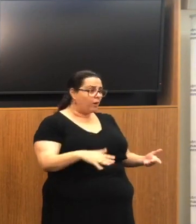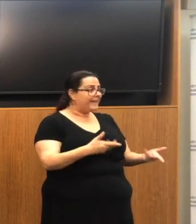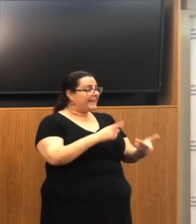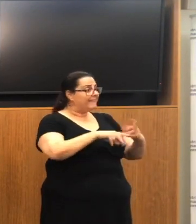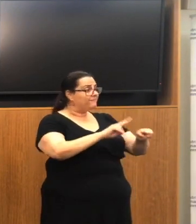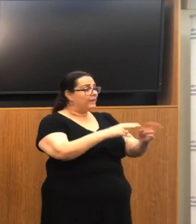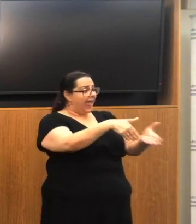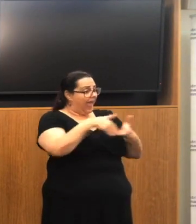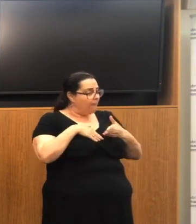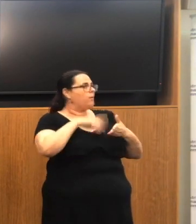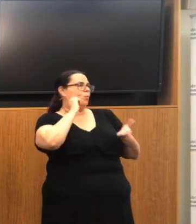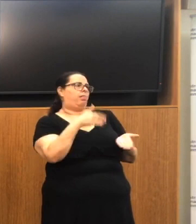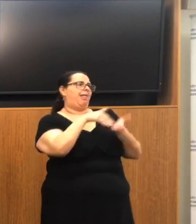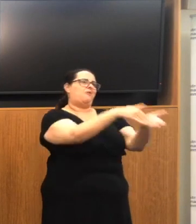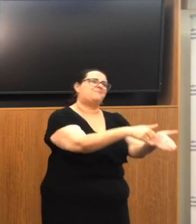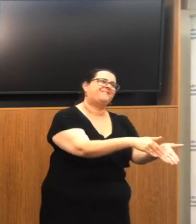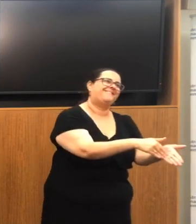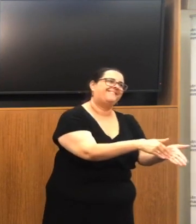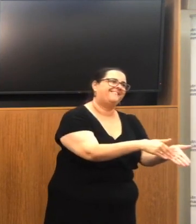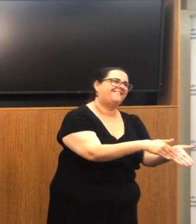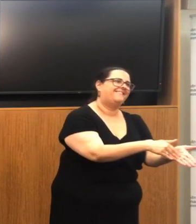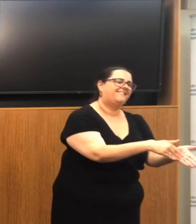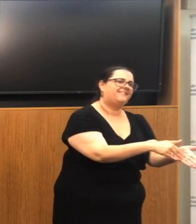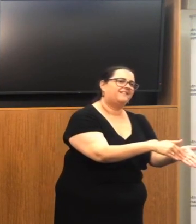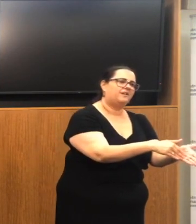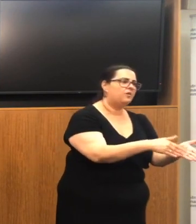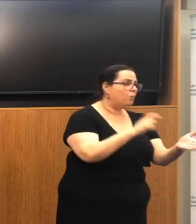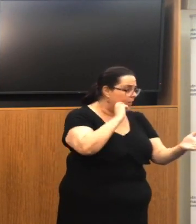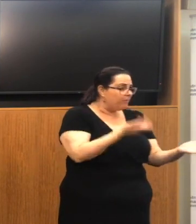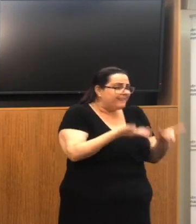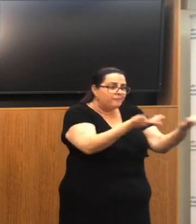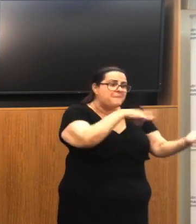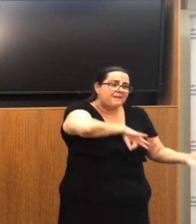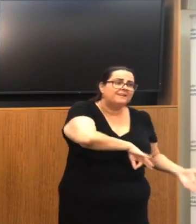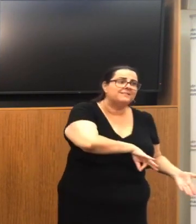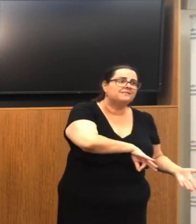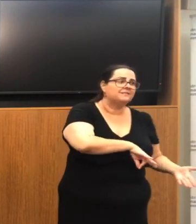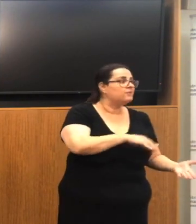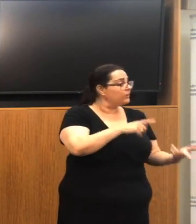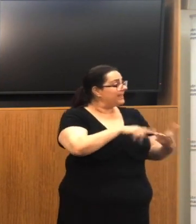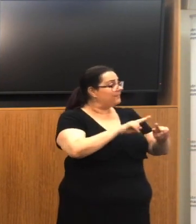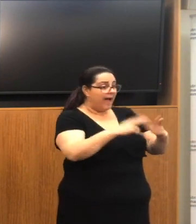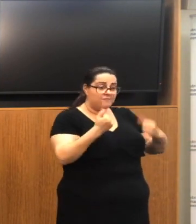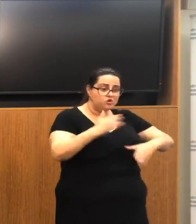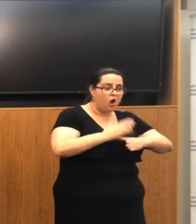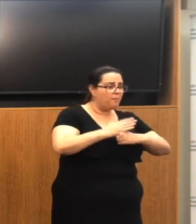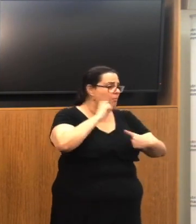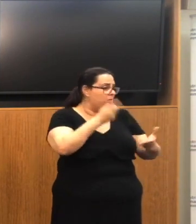and be productive and benefit the countries that we are residing in currently.